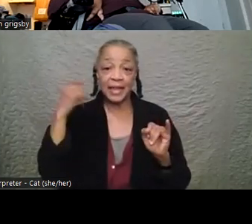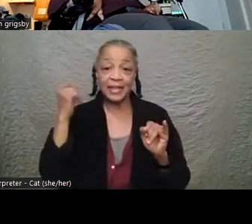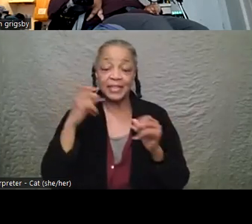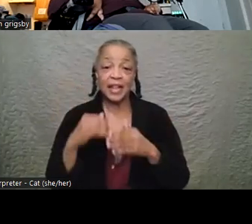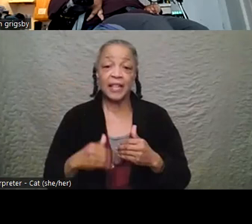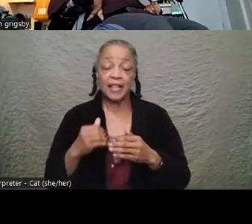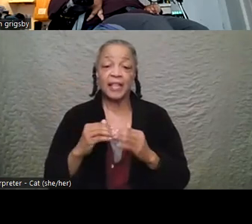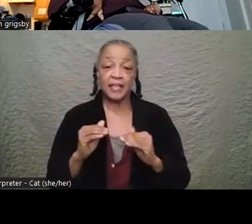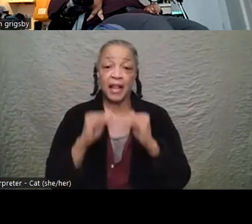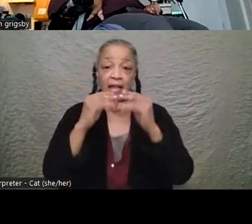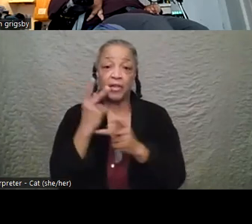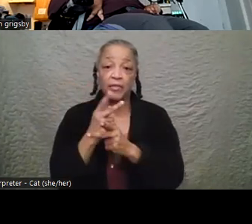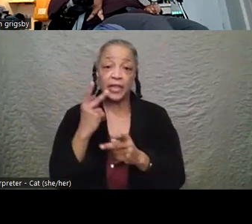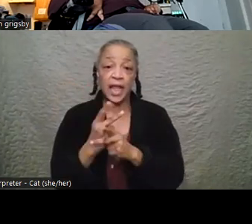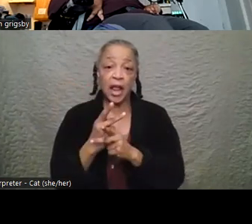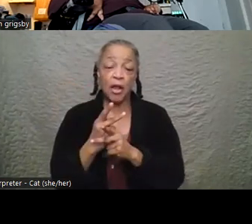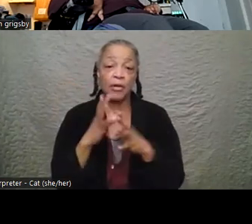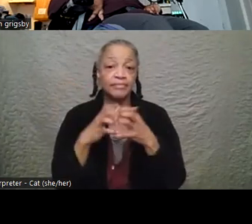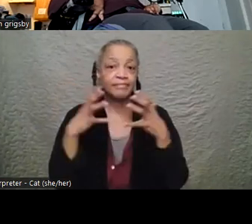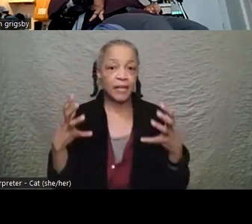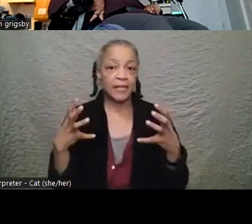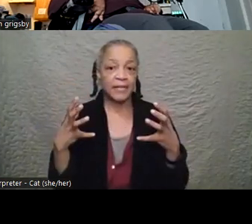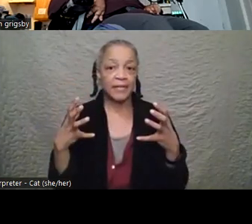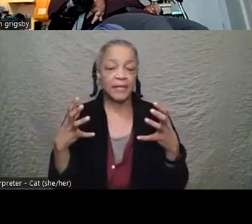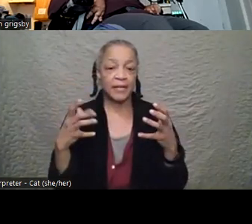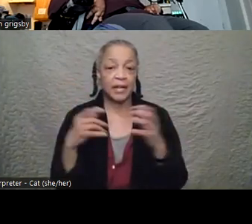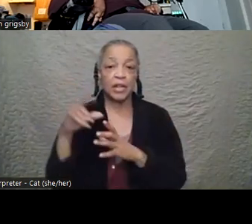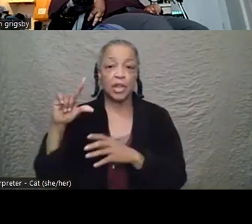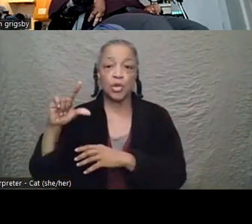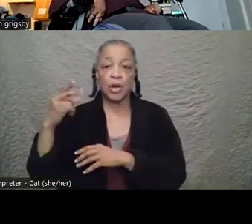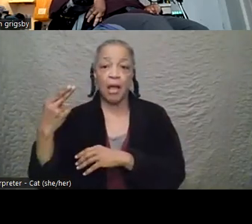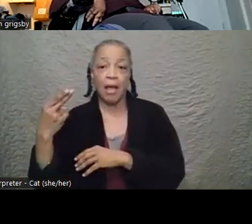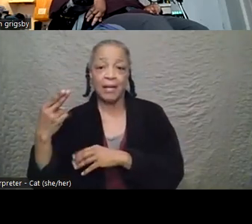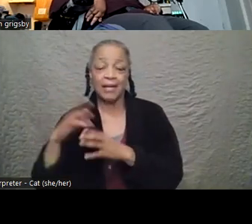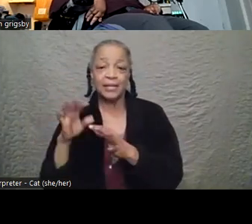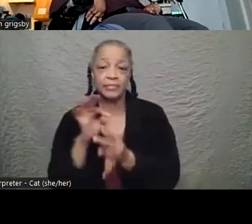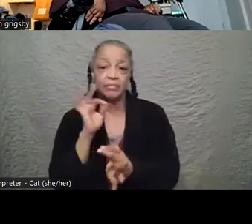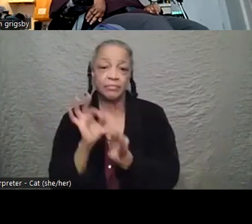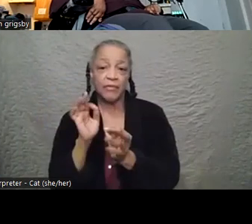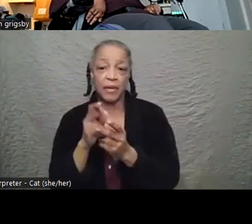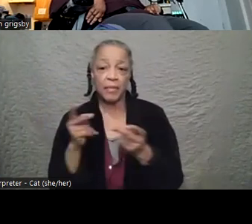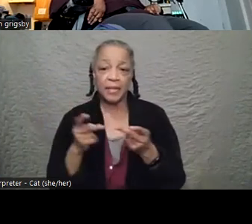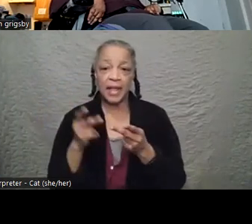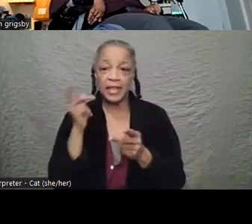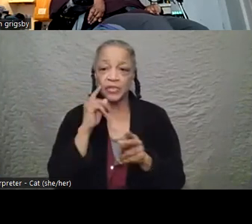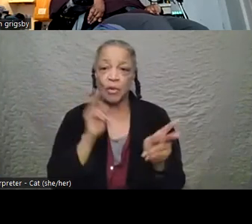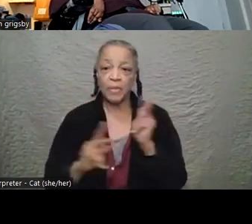is so tremendous and I think that Laguna Honda is an ideal place people who need that care.